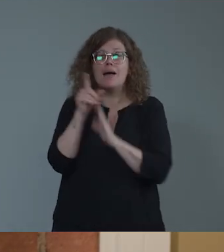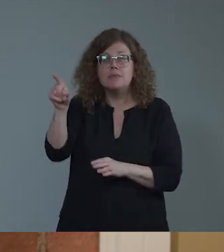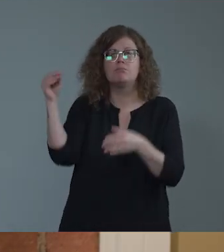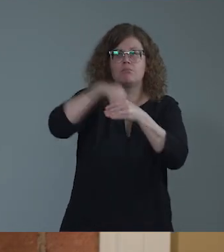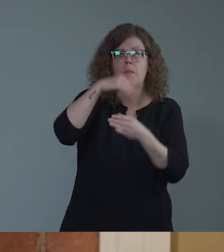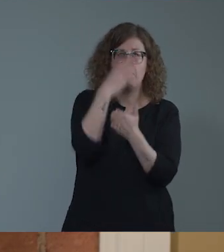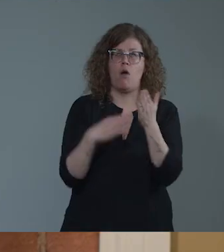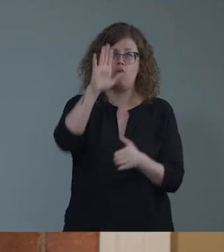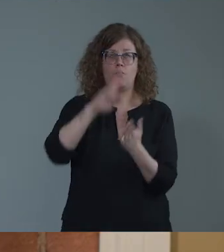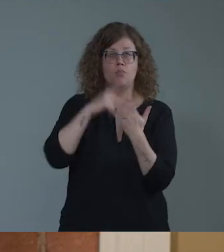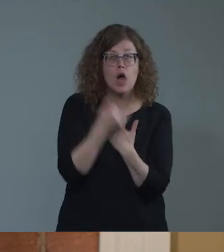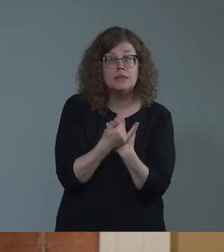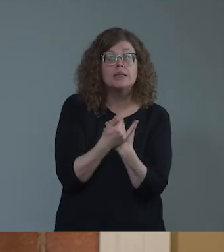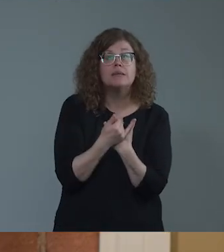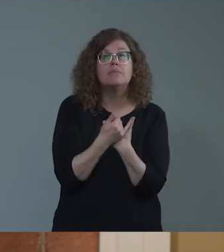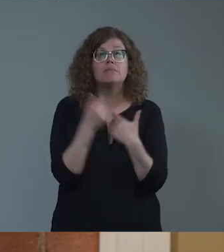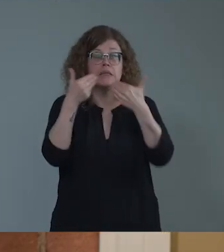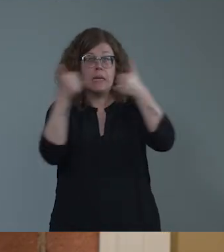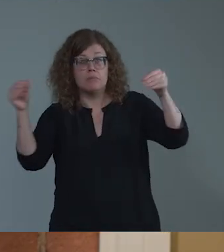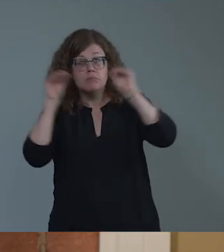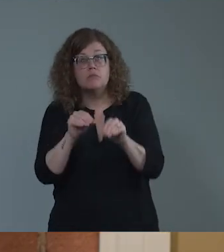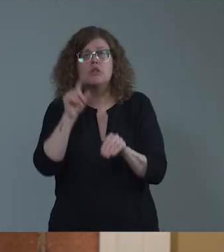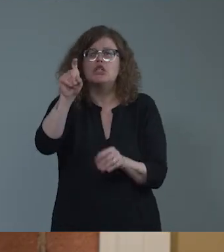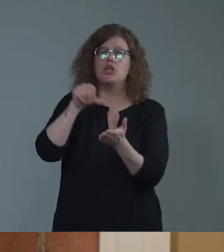Make sure you're not piling work onto an artist that you're not paying for,